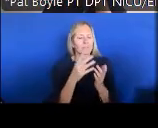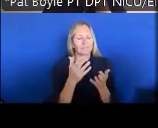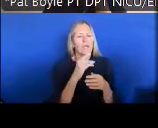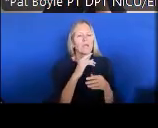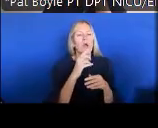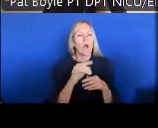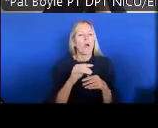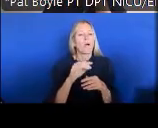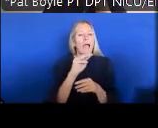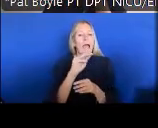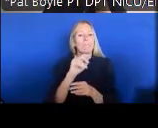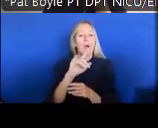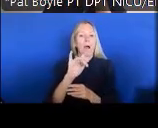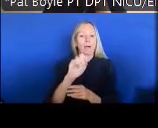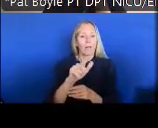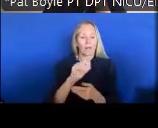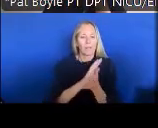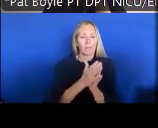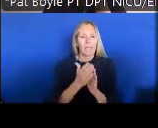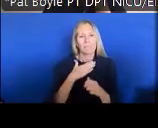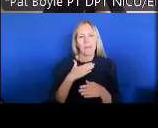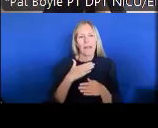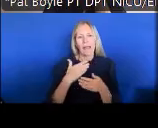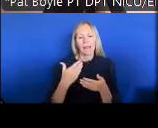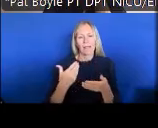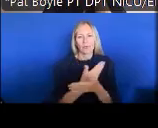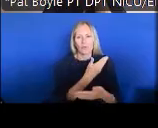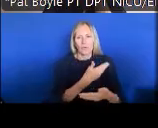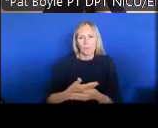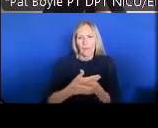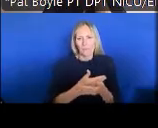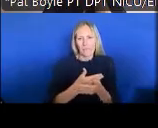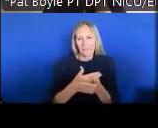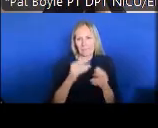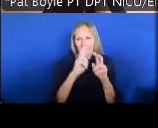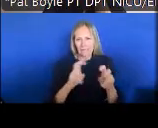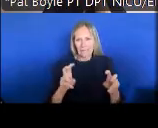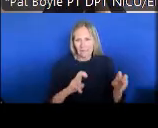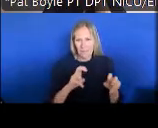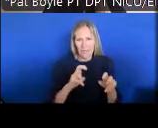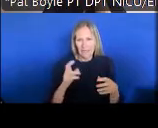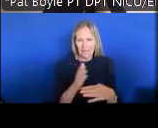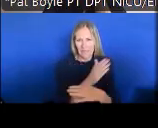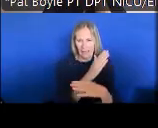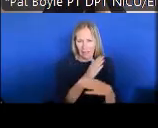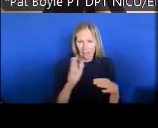Dr. Barry Brazelton of Harvard Medical School had observed that even newborns connect to what happens around them.